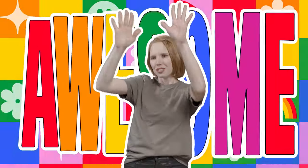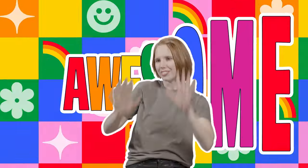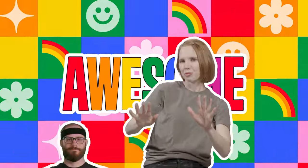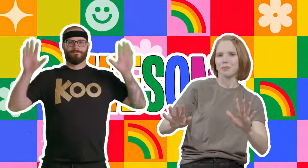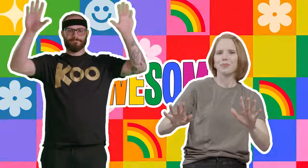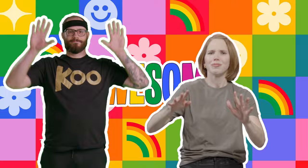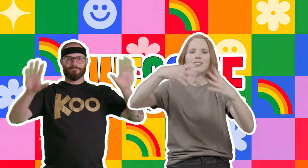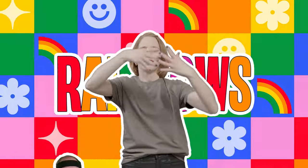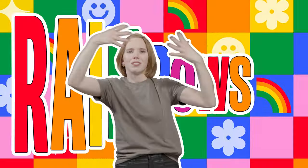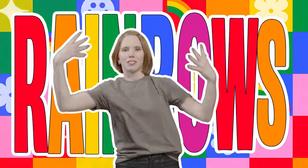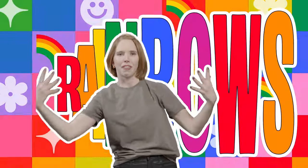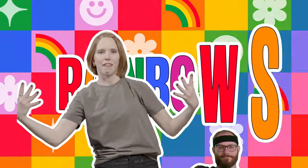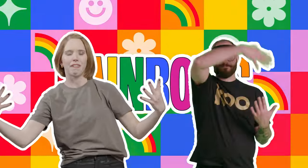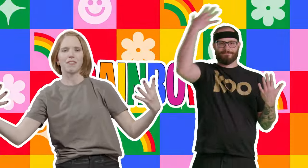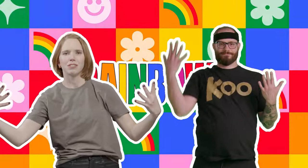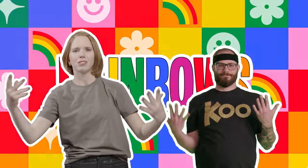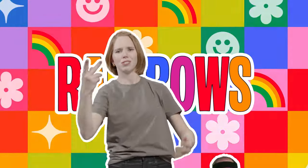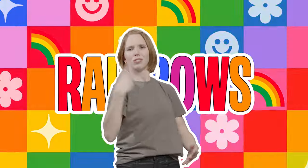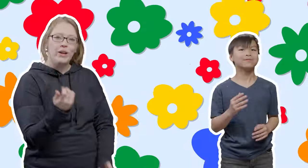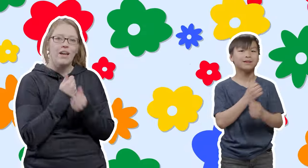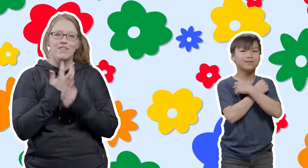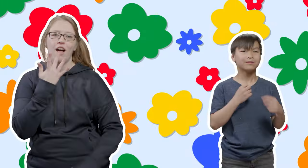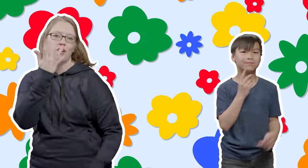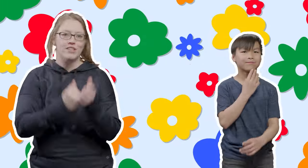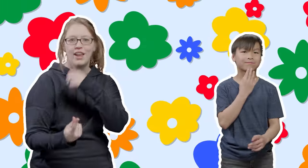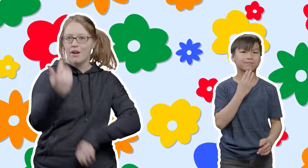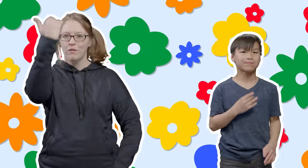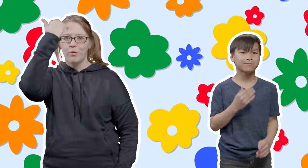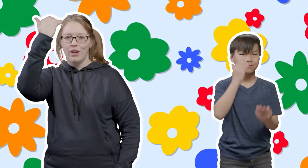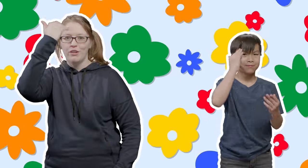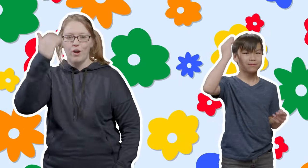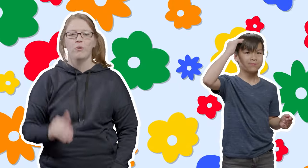Awesome (Awesome) Rainbows (Rainbows) We love colors and everyone knows